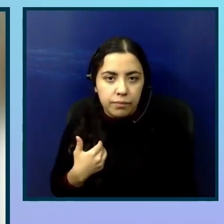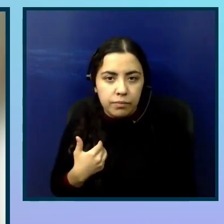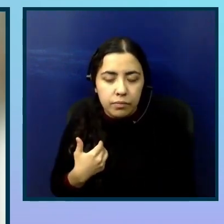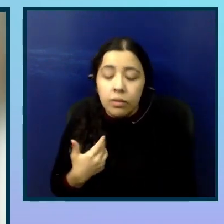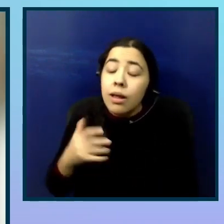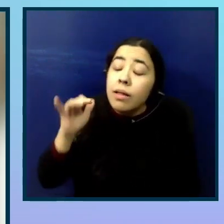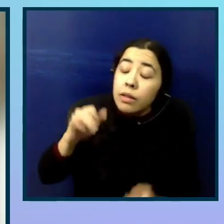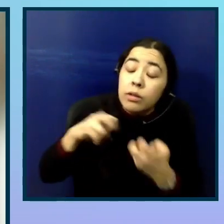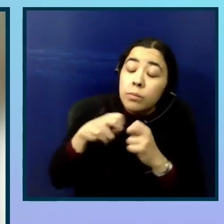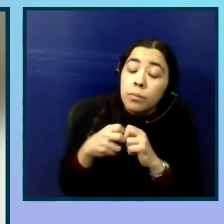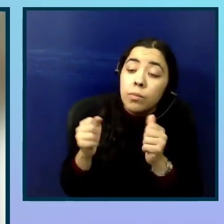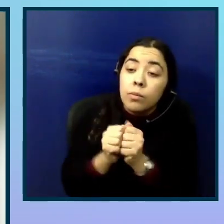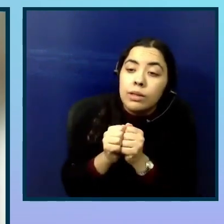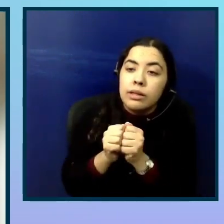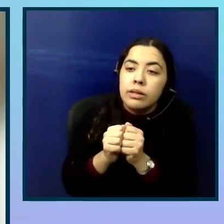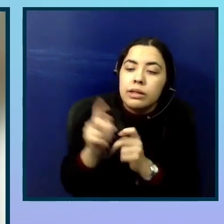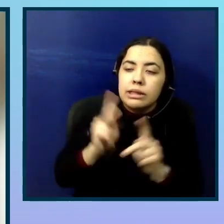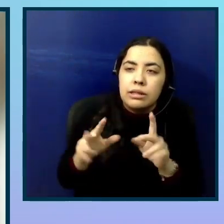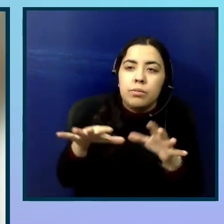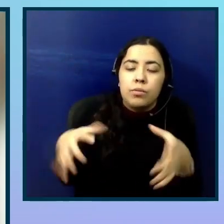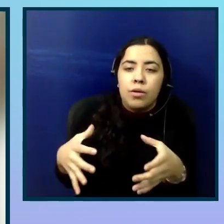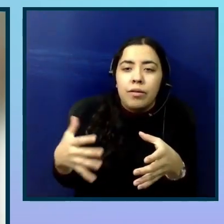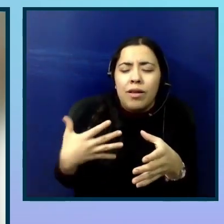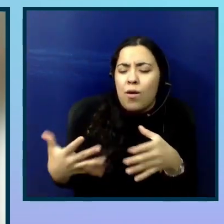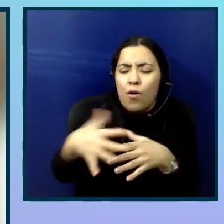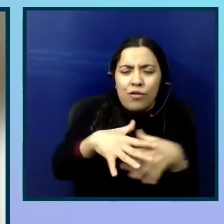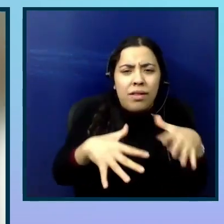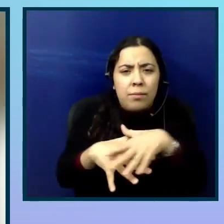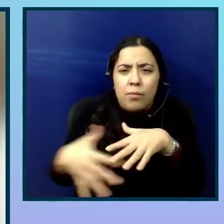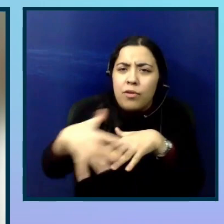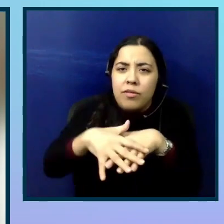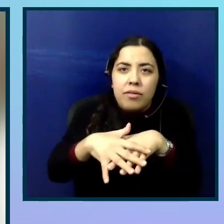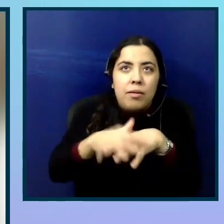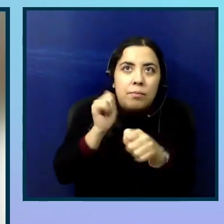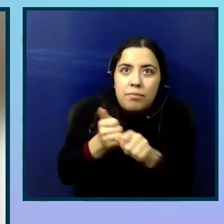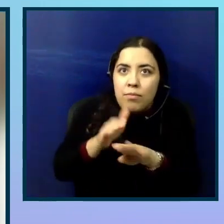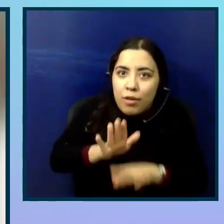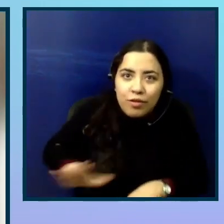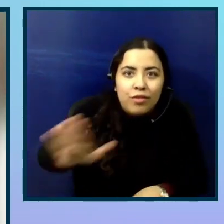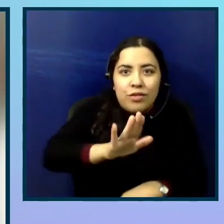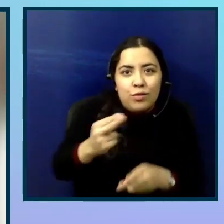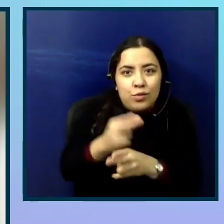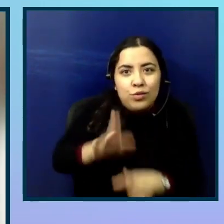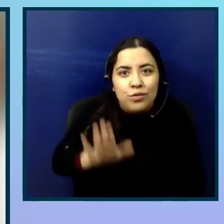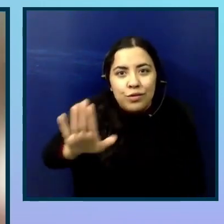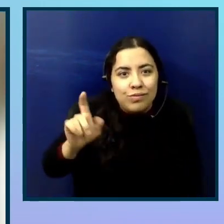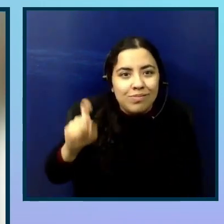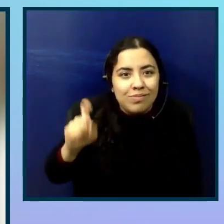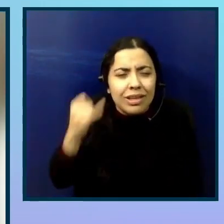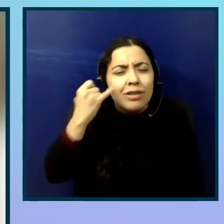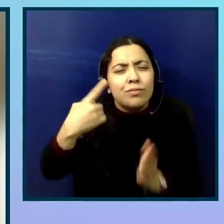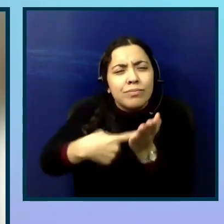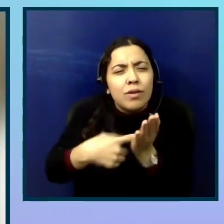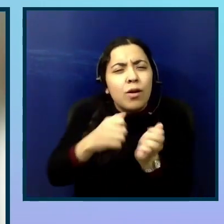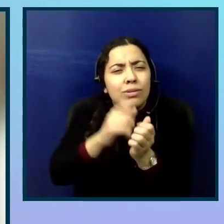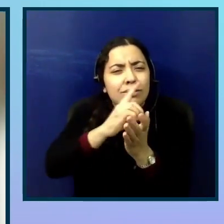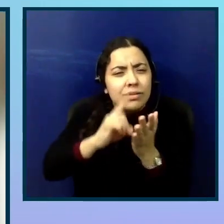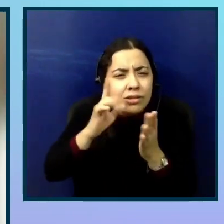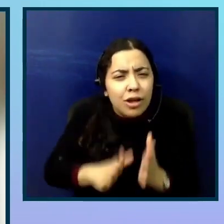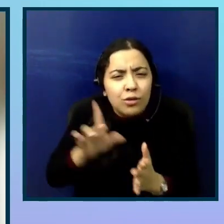based on their needs. And I think that is the thing, is if you think about the needs. When you talk to a designer and you talked about a demographic, the first thing